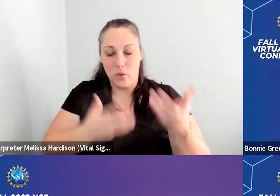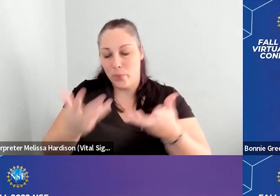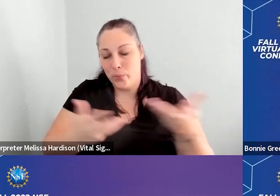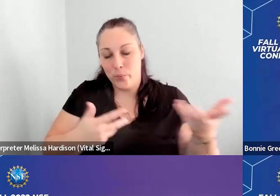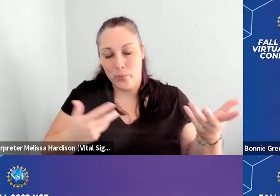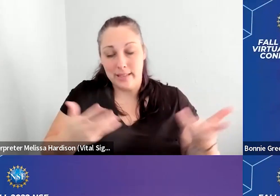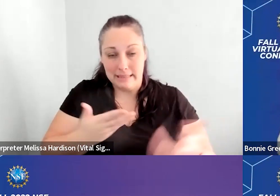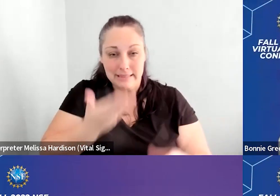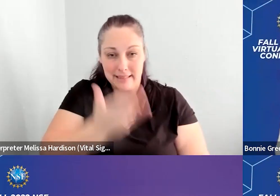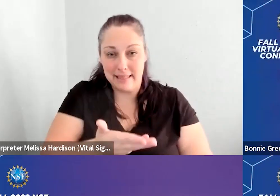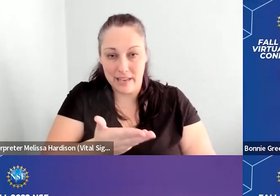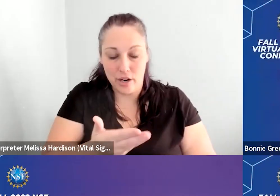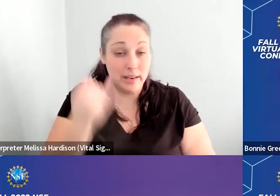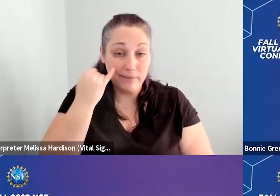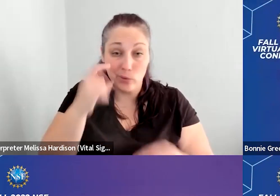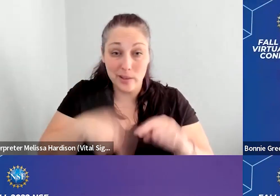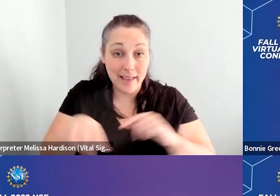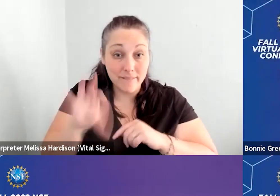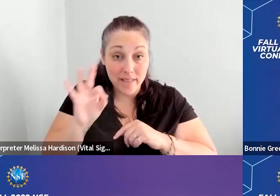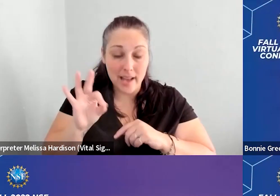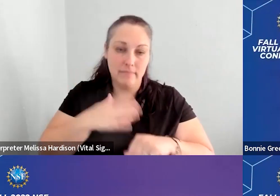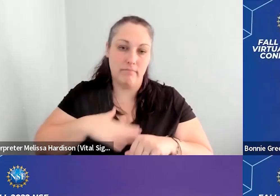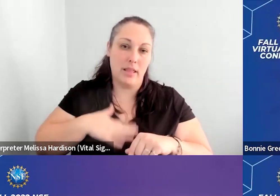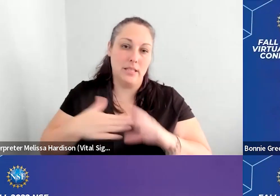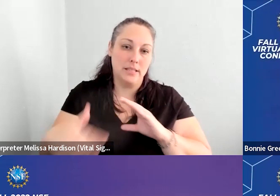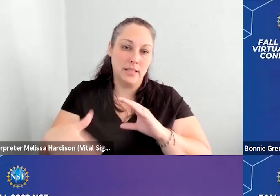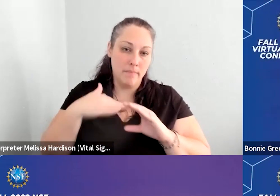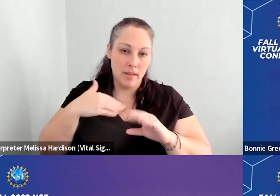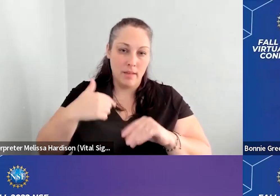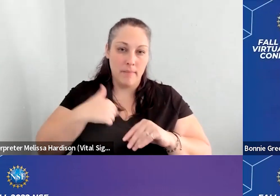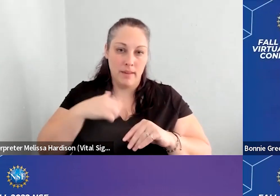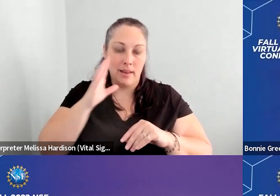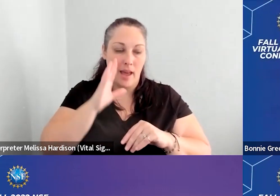And if you can't find it, feel free to email me, and I will find out.